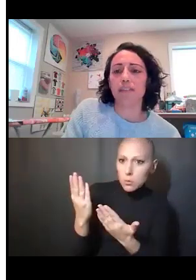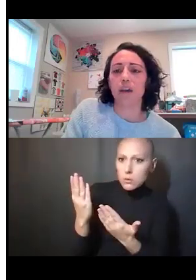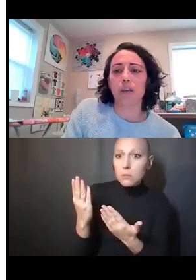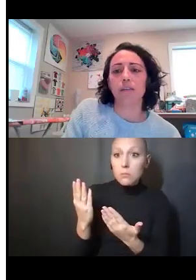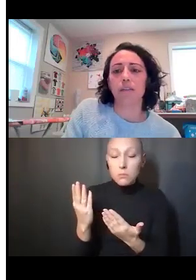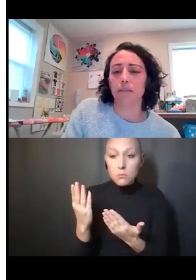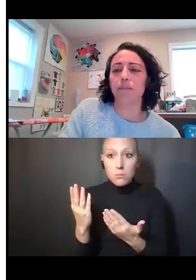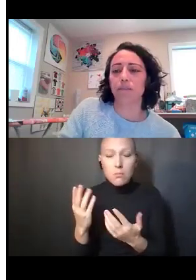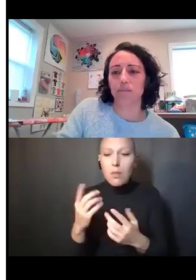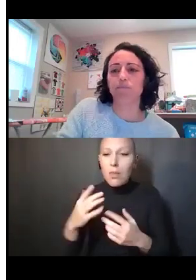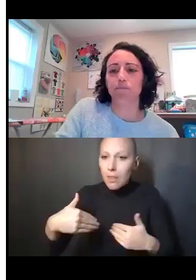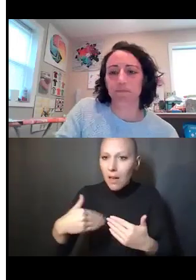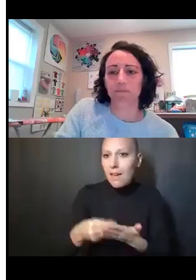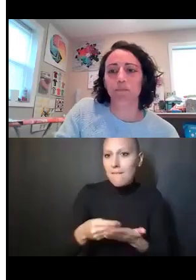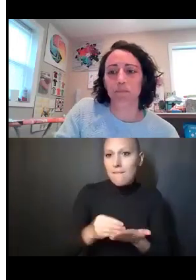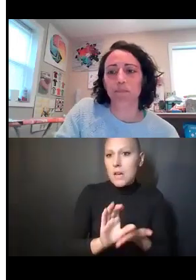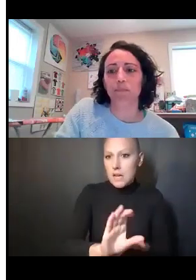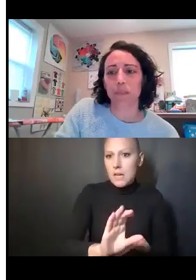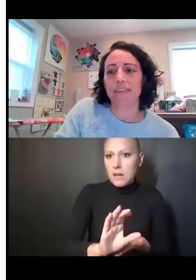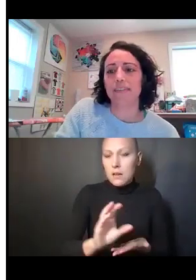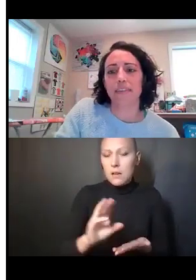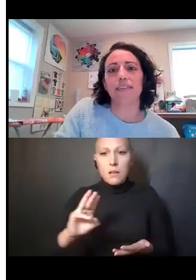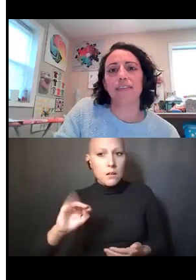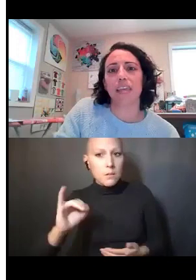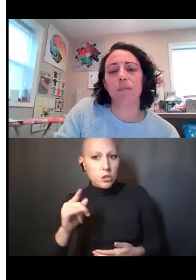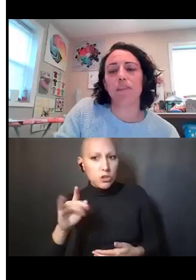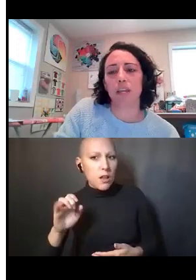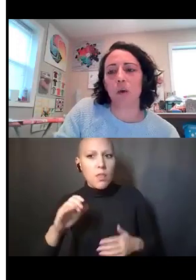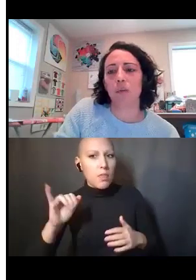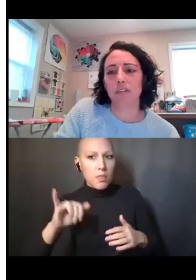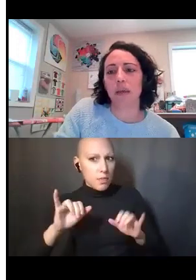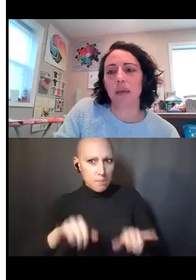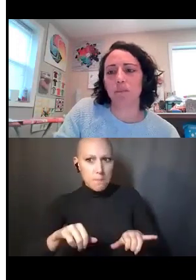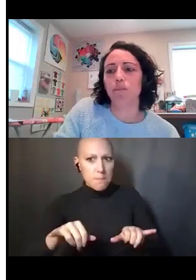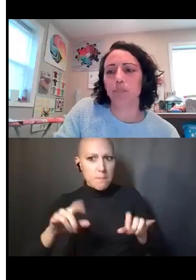Michelle Bulls: And that hasn't changed. Kristin Ta: Mmmhmm. It's the same as it has always been.